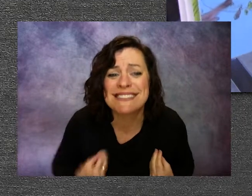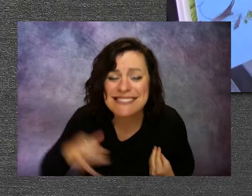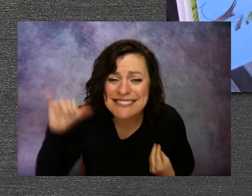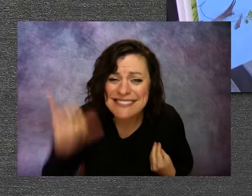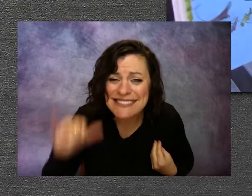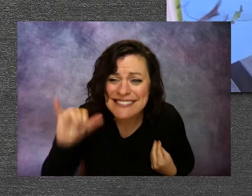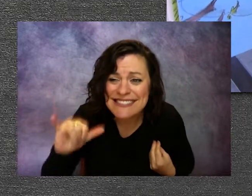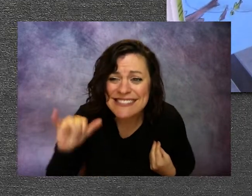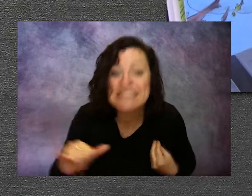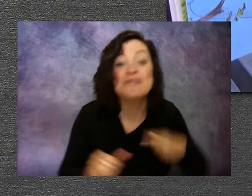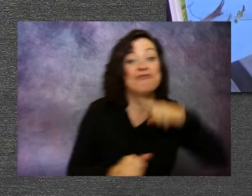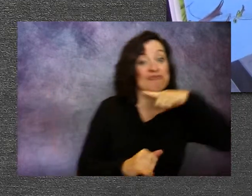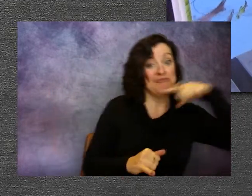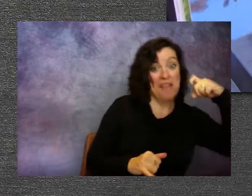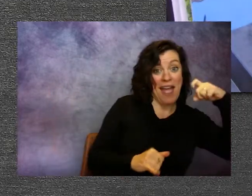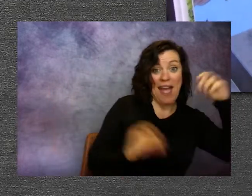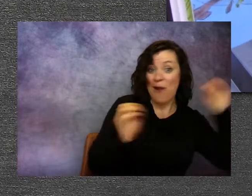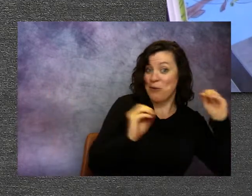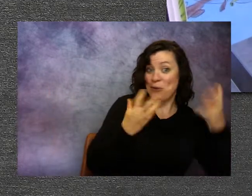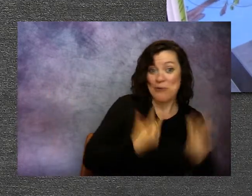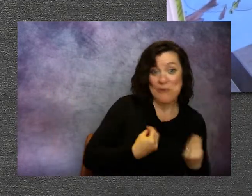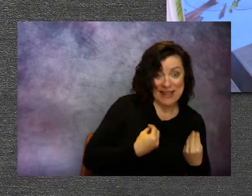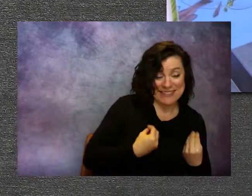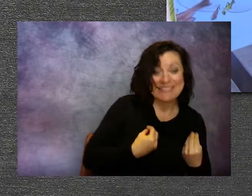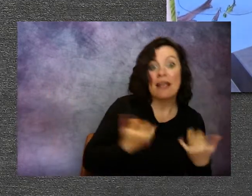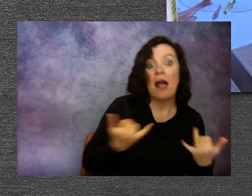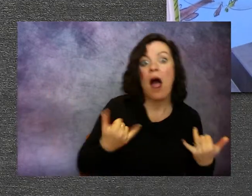Dry and wet are opposites.